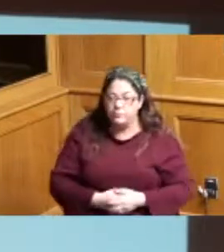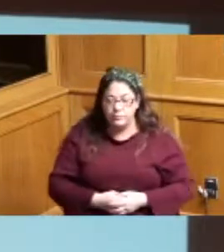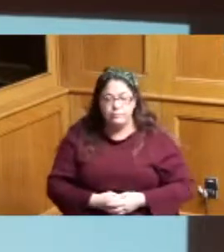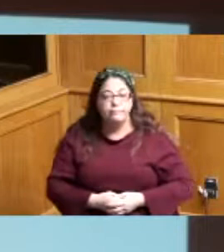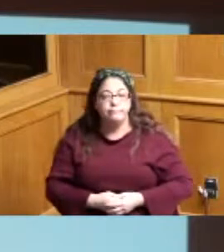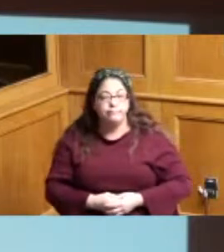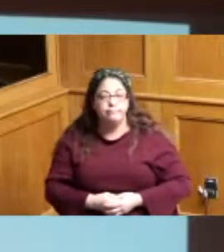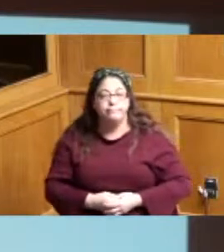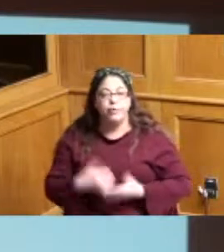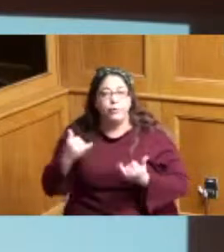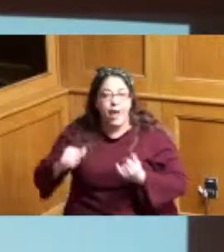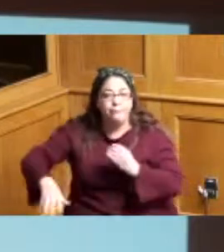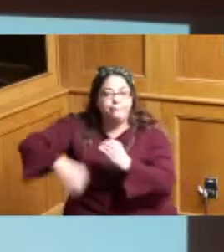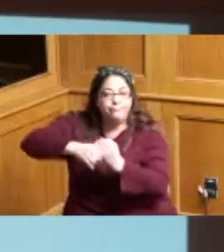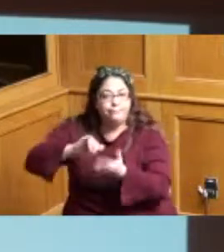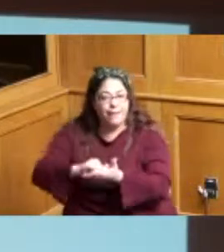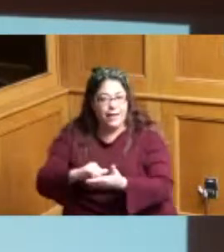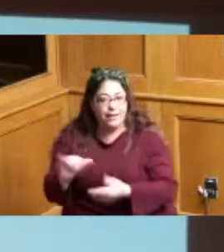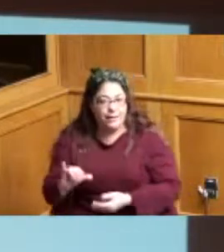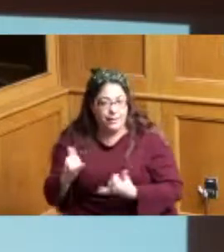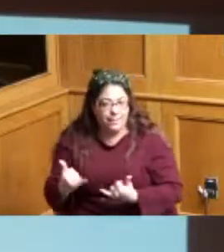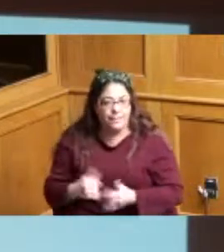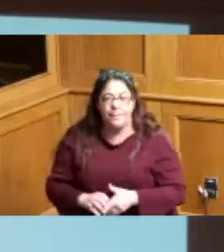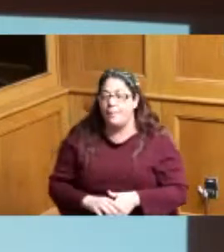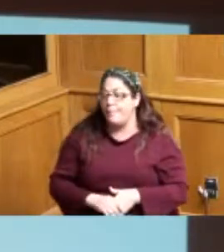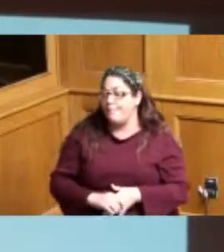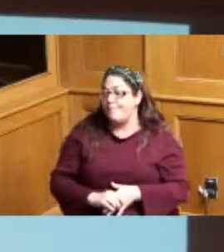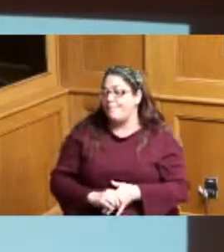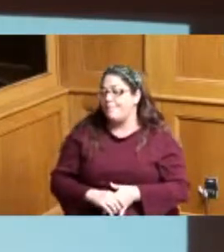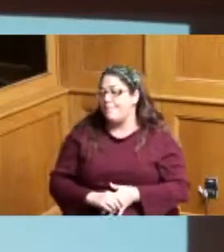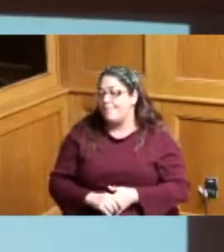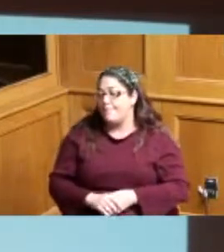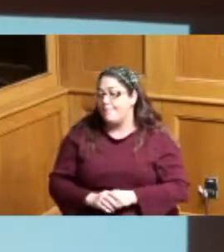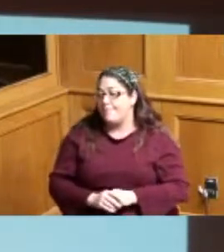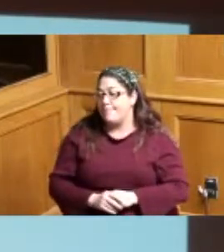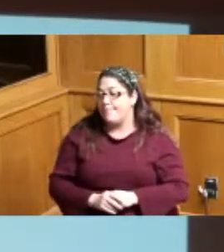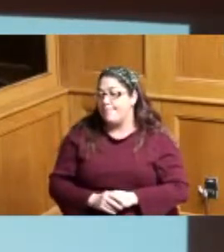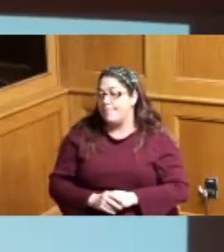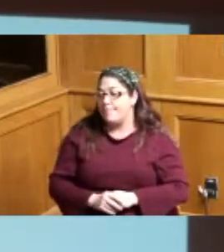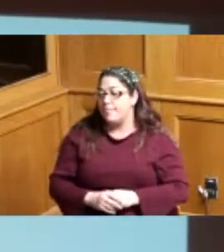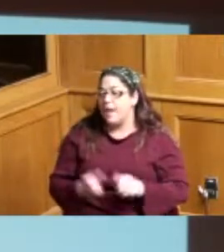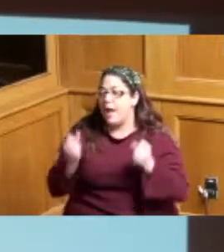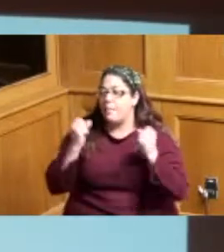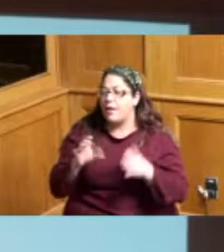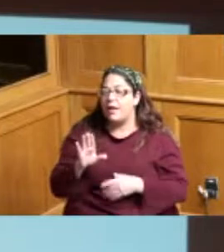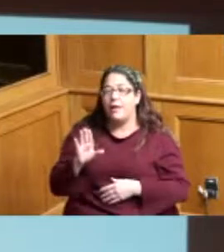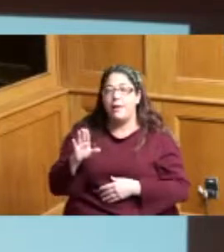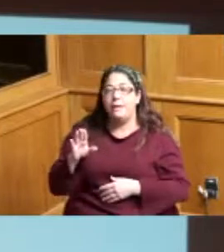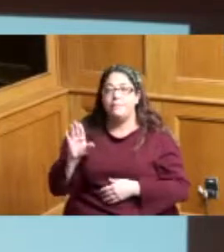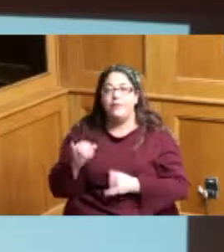so now if you look at how do we take the billing unit so the initial billing units we calculated is